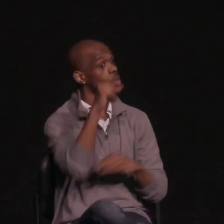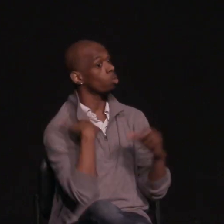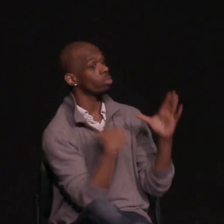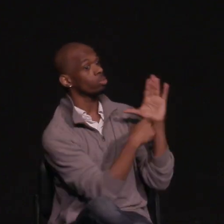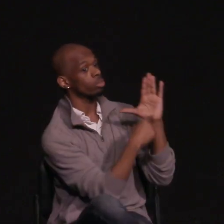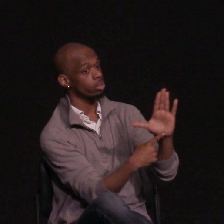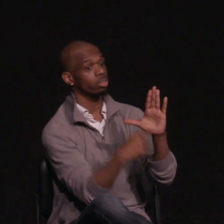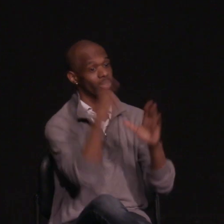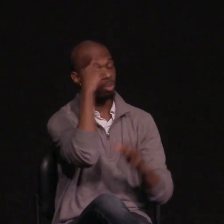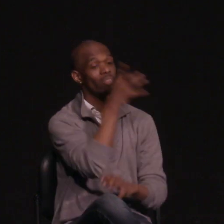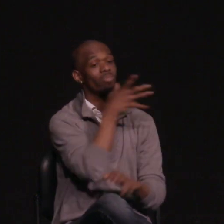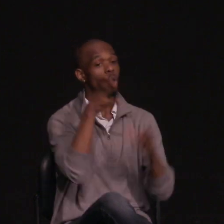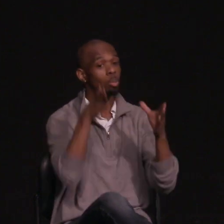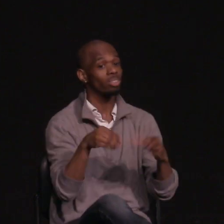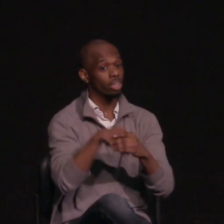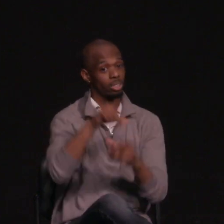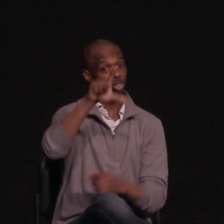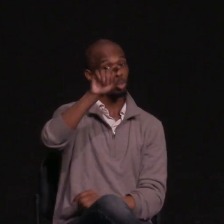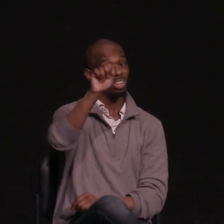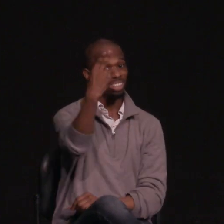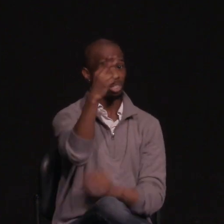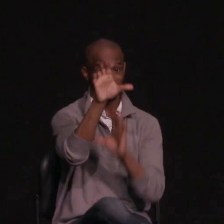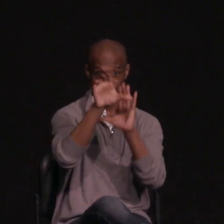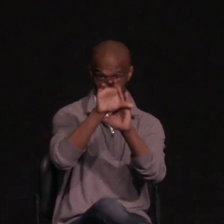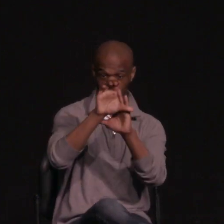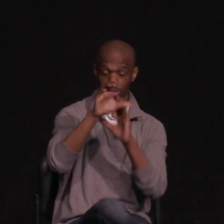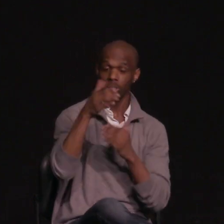As you can see around 1920, we were approaching 1 million farmers.